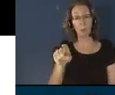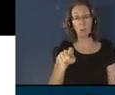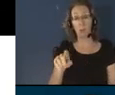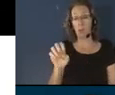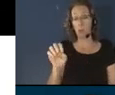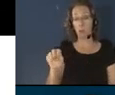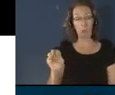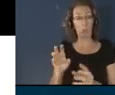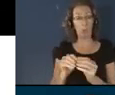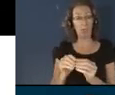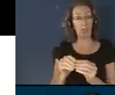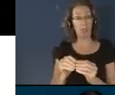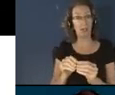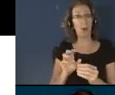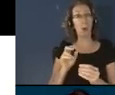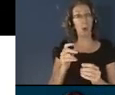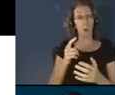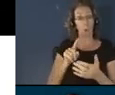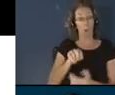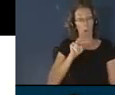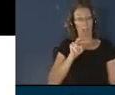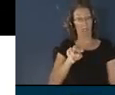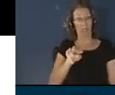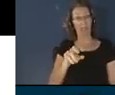screen the same way all your participants do so that's one thing I would like to tell you.